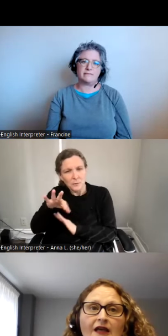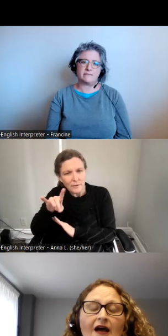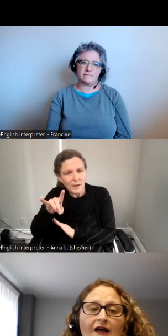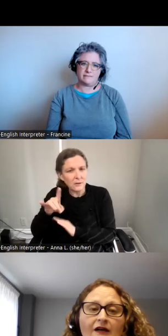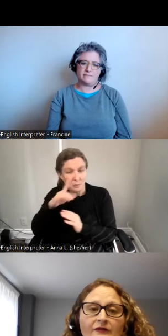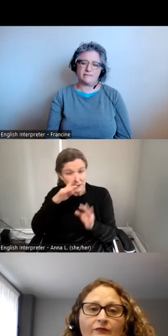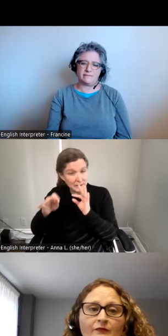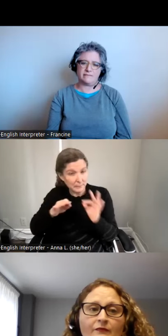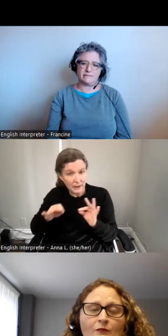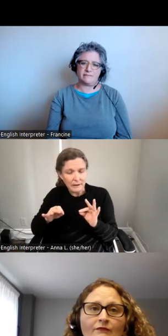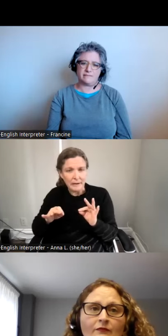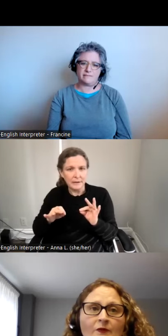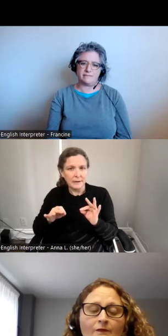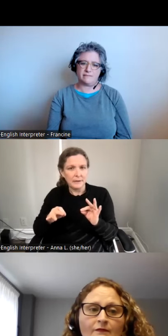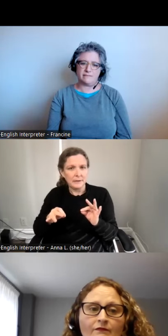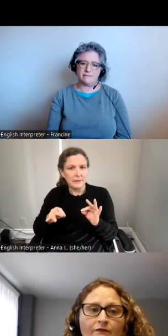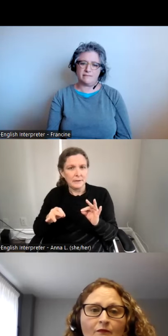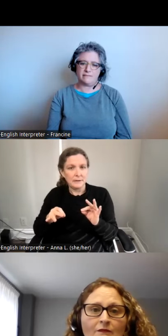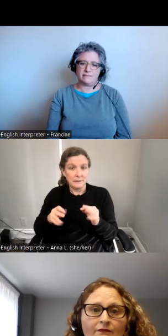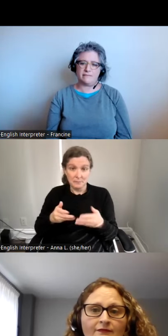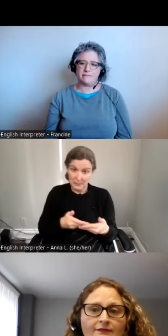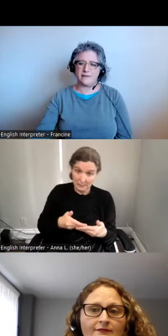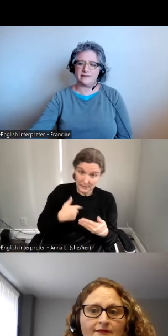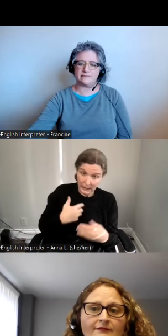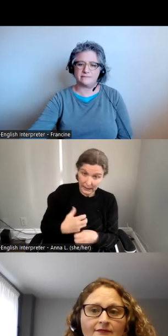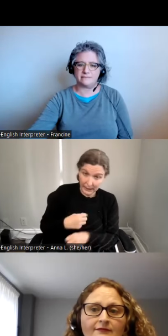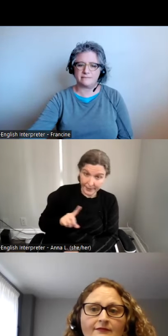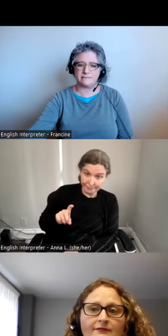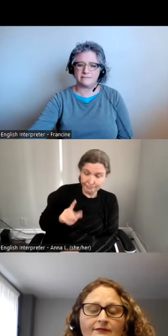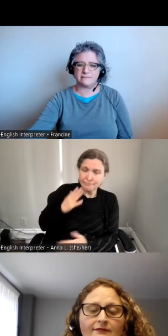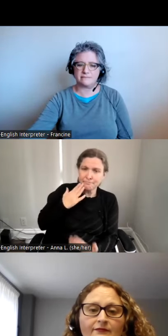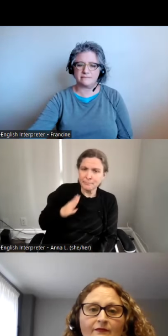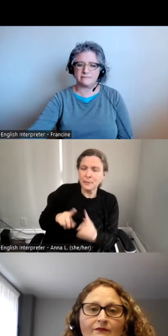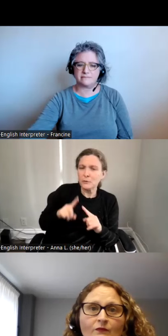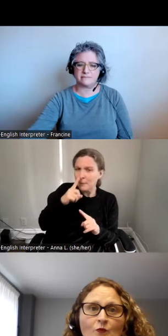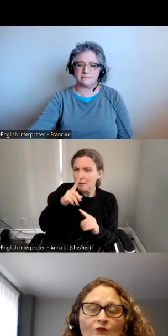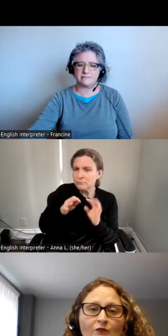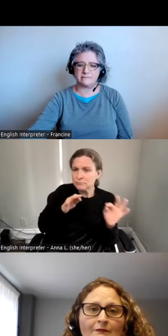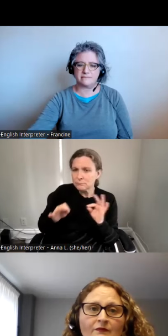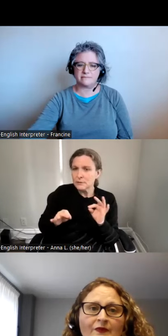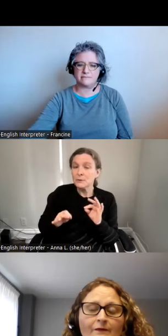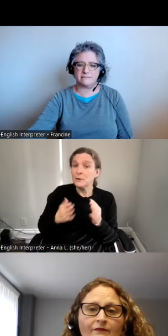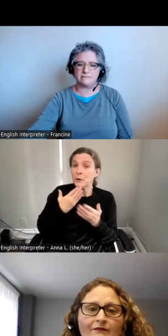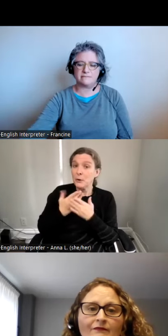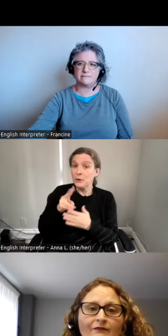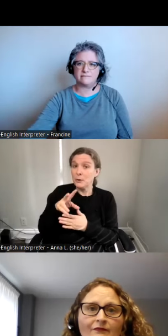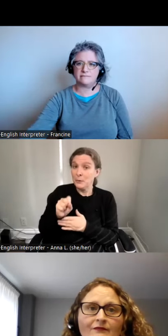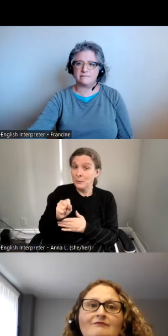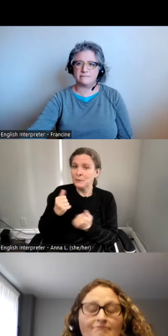way. Can you talk a little bit about Pax lovid? Not sure if